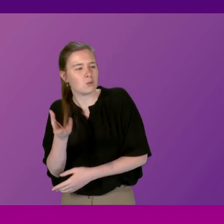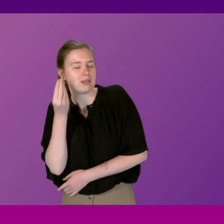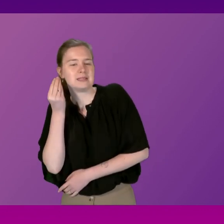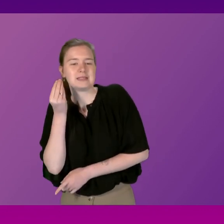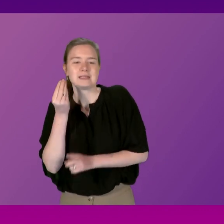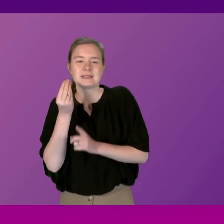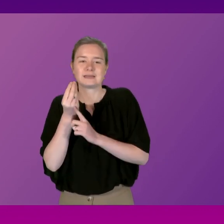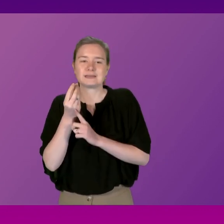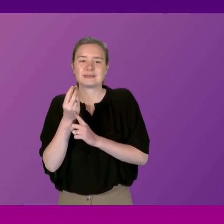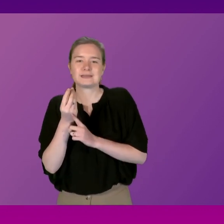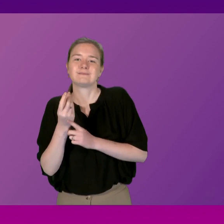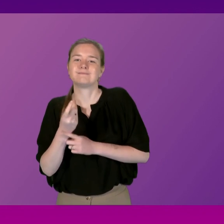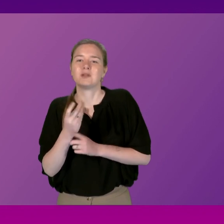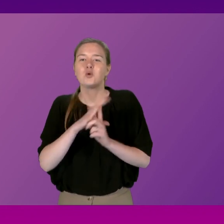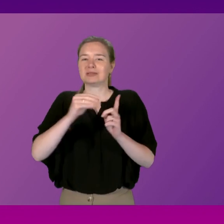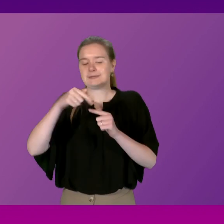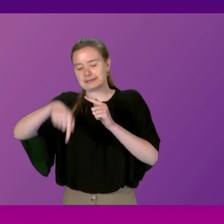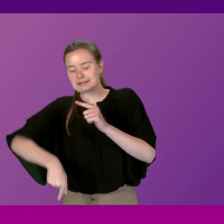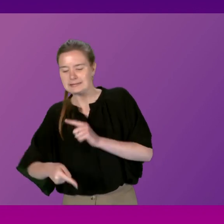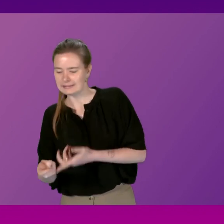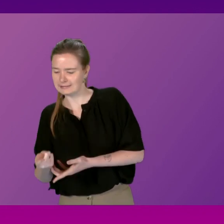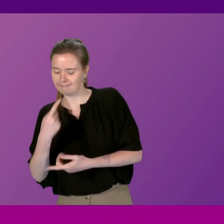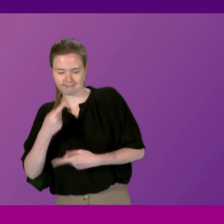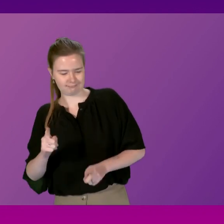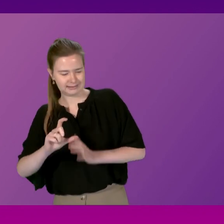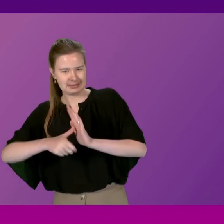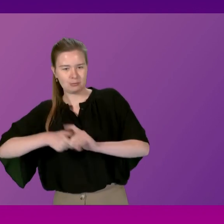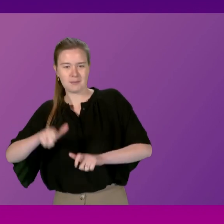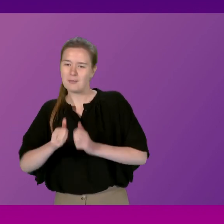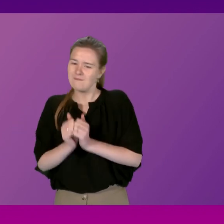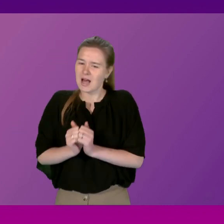Conservatives down south suggest that disabled people have value as human beings only if